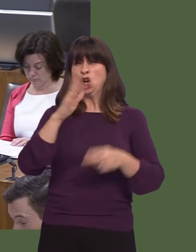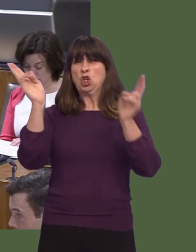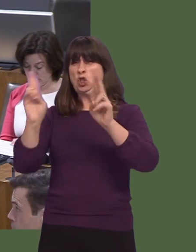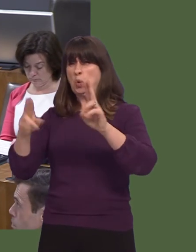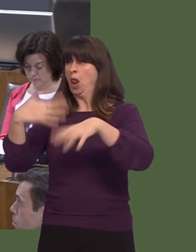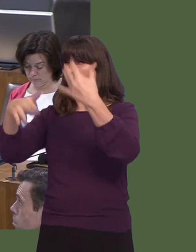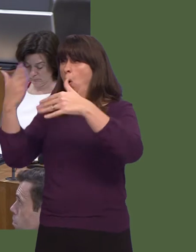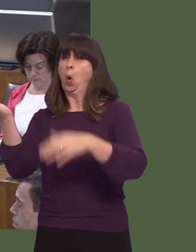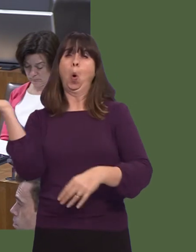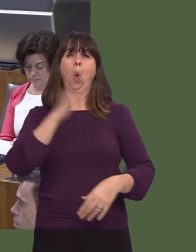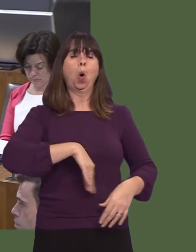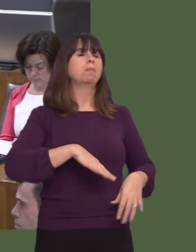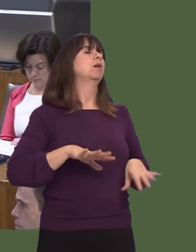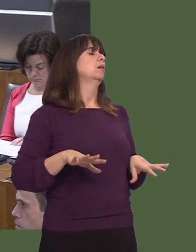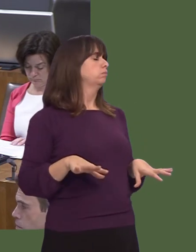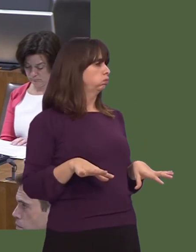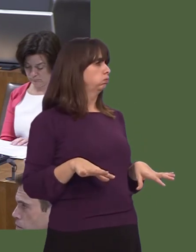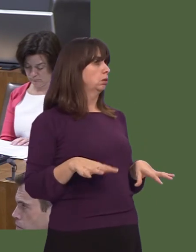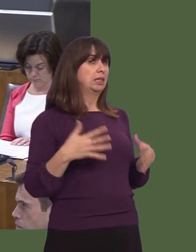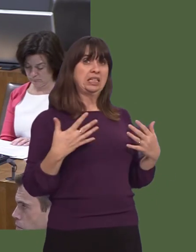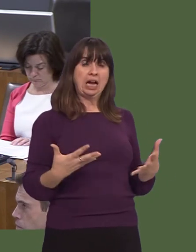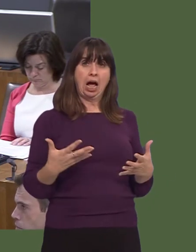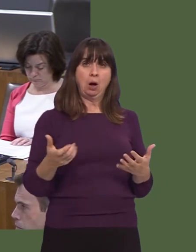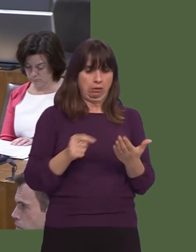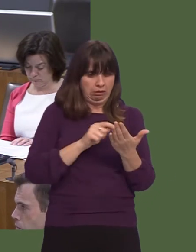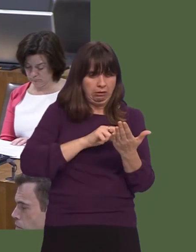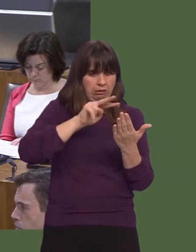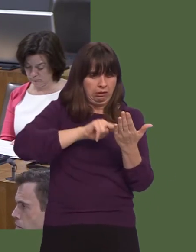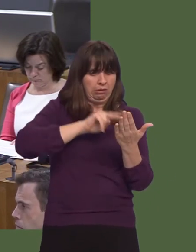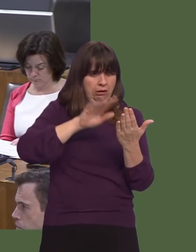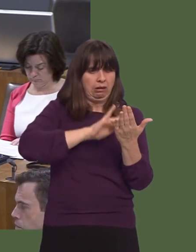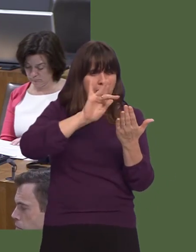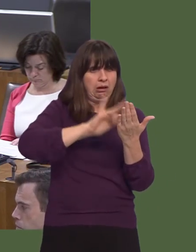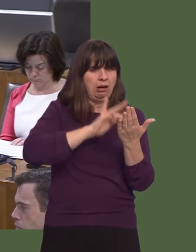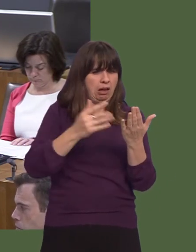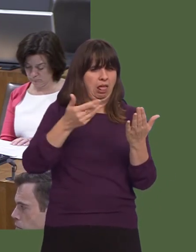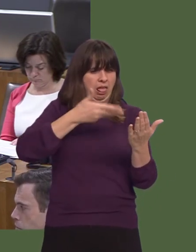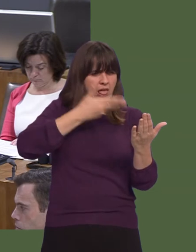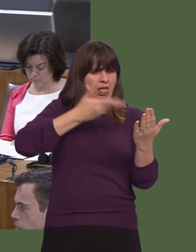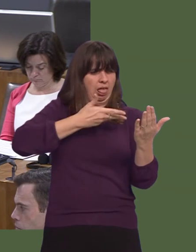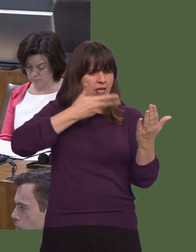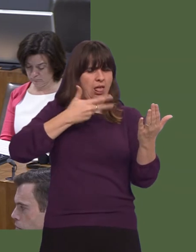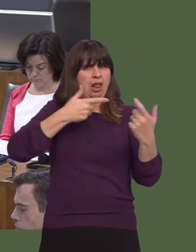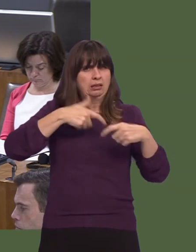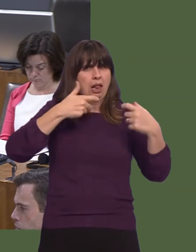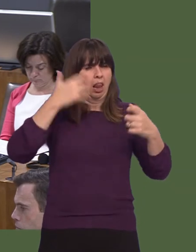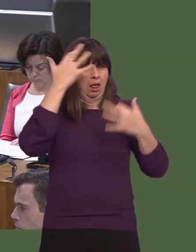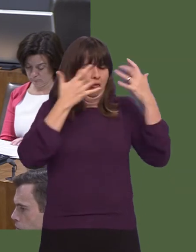didn't follow you home at night; it does nowóthrough social media. I've seen it with my own eyes with my own children, the kind of stuff that is out there on social media. That's why,